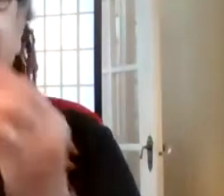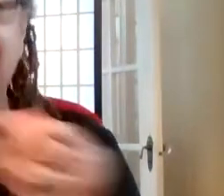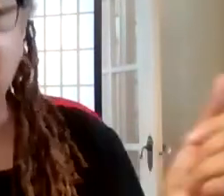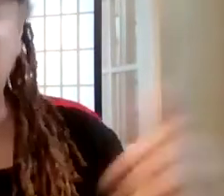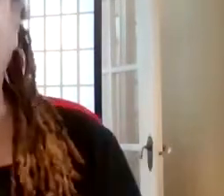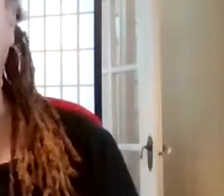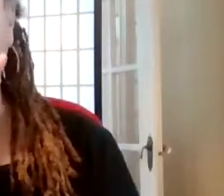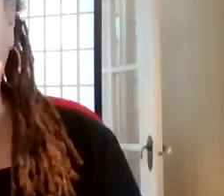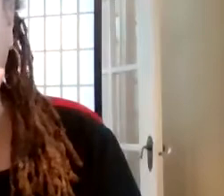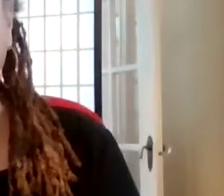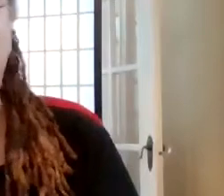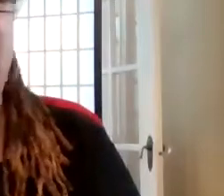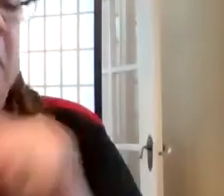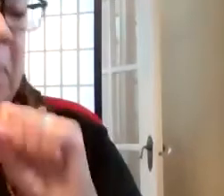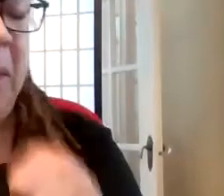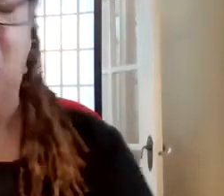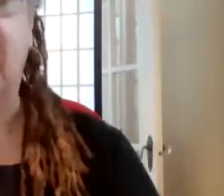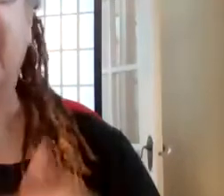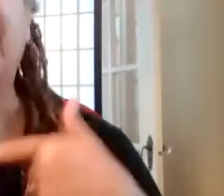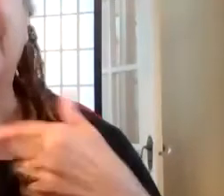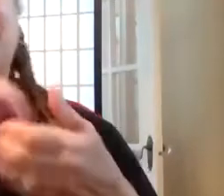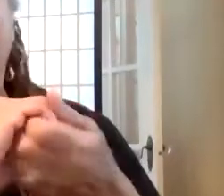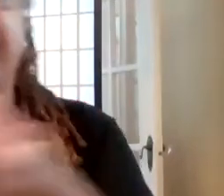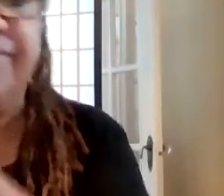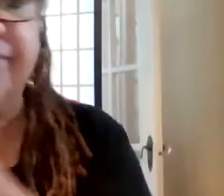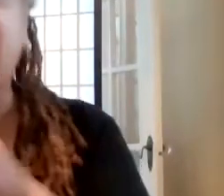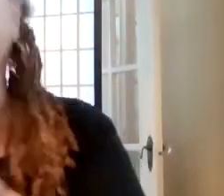may we live in brotherhood, from sea to shining sea!"